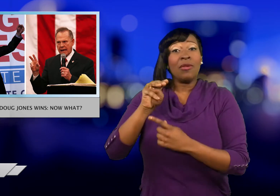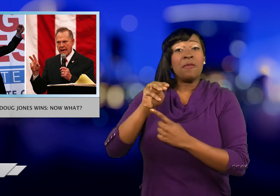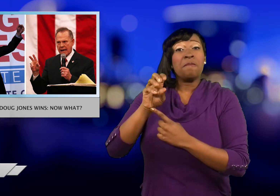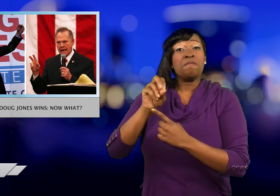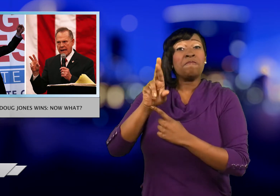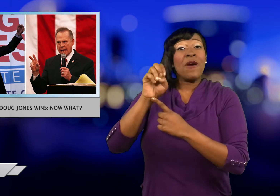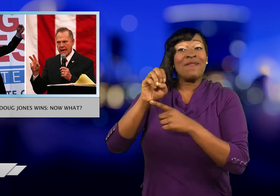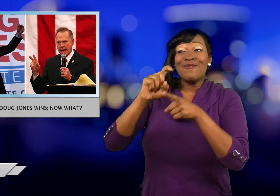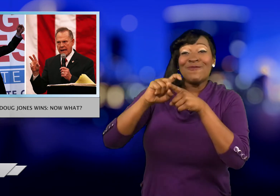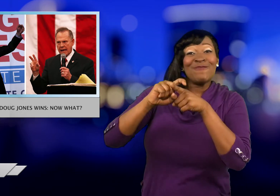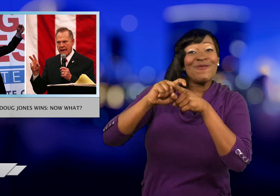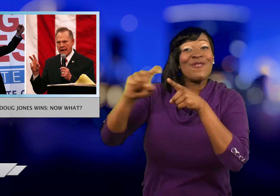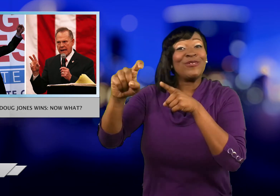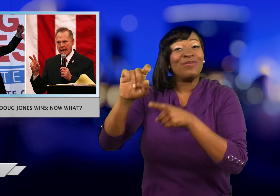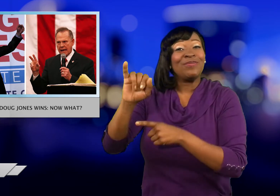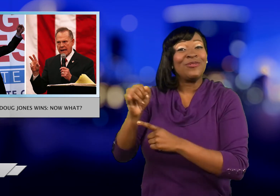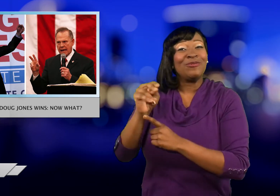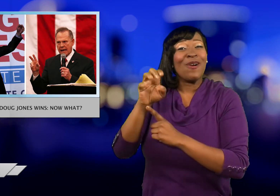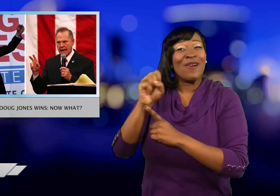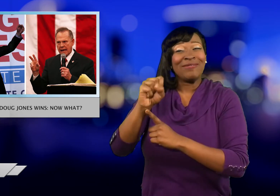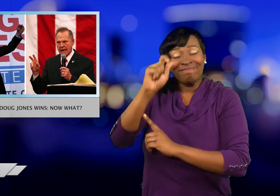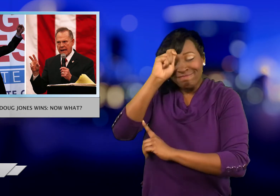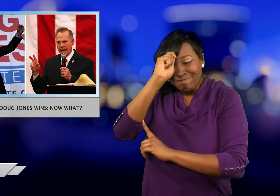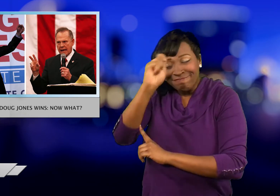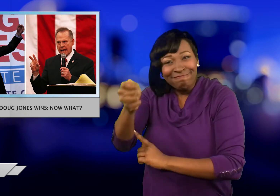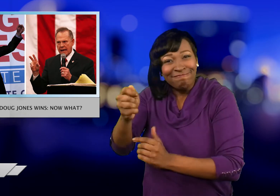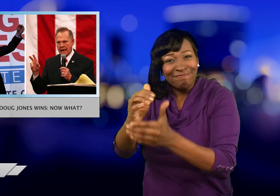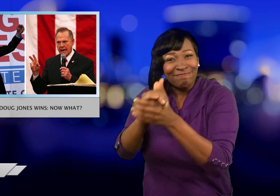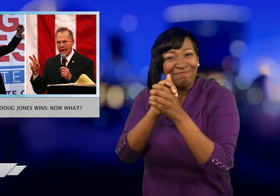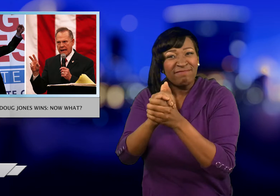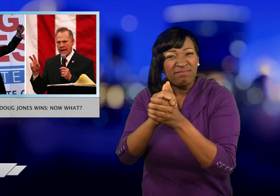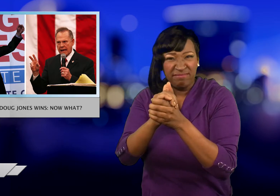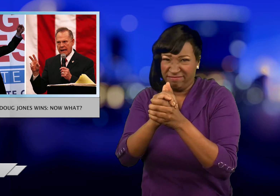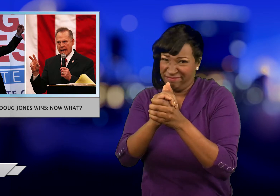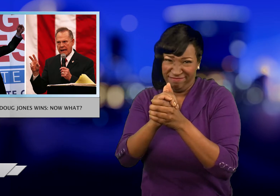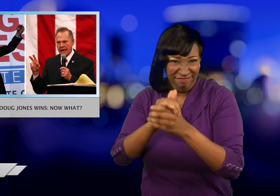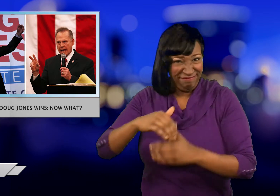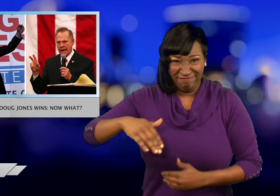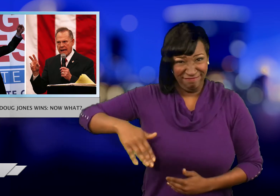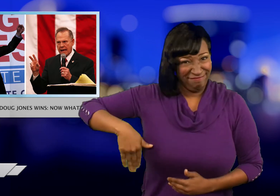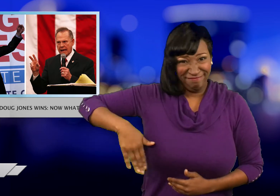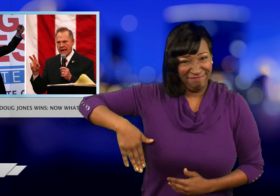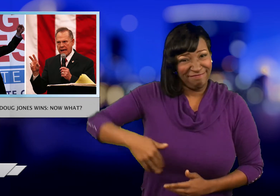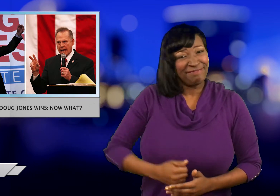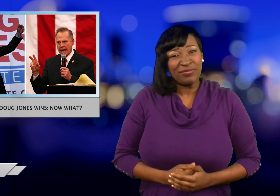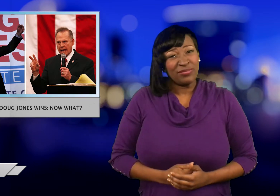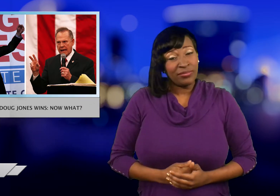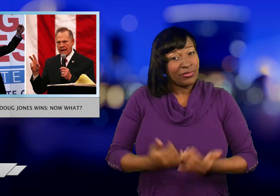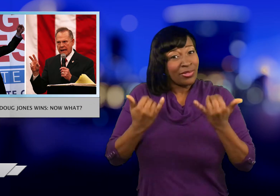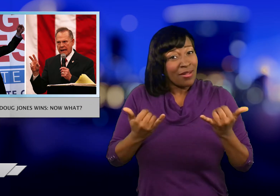Moore did not call Jones to congratulate him and he is refusing to concede.